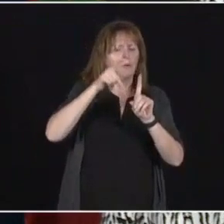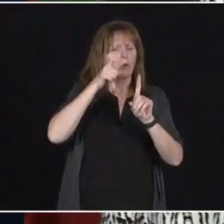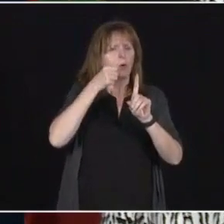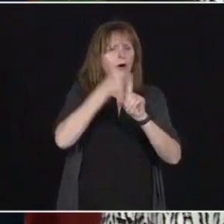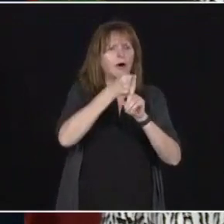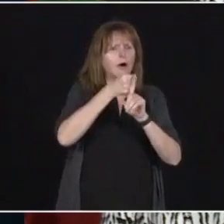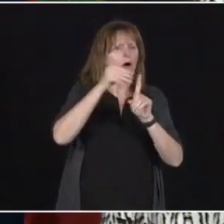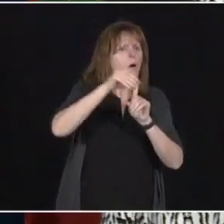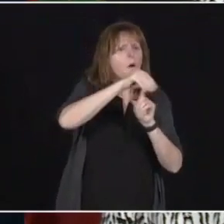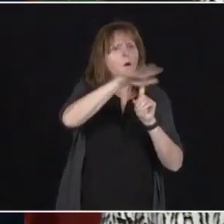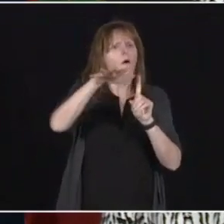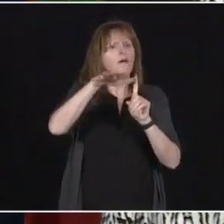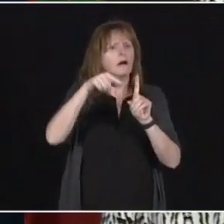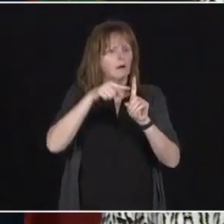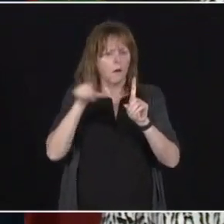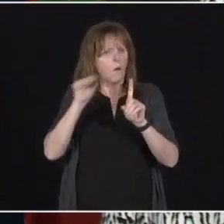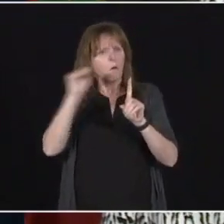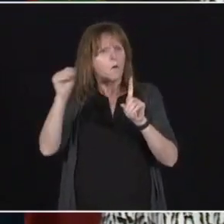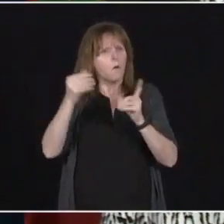don't feel like you have done enough to address